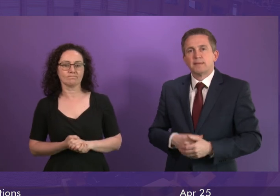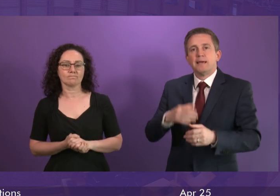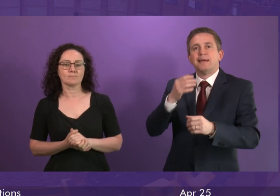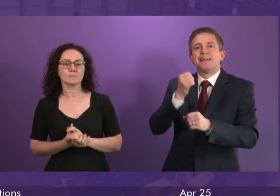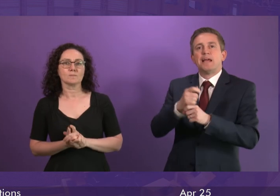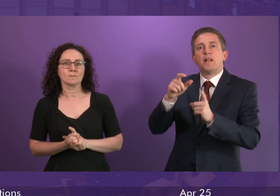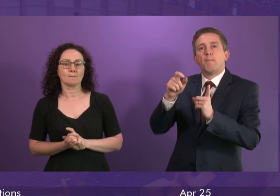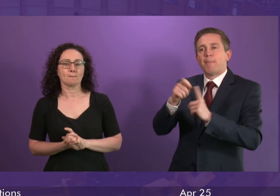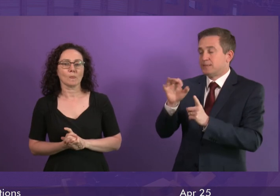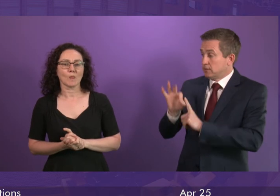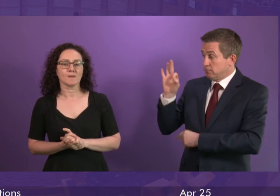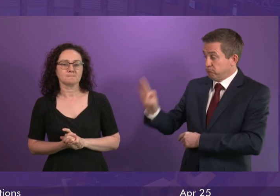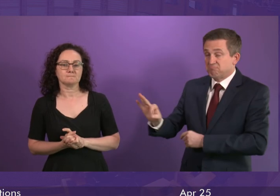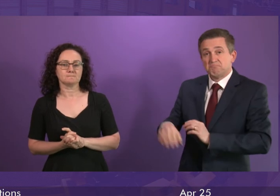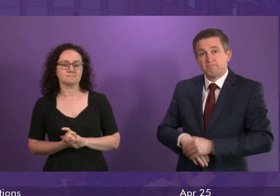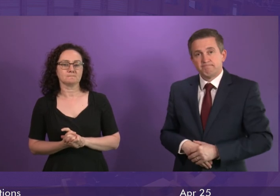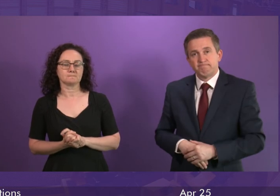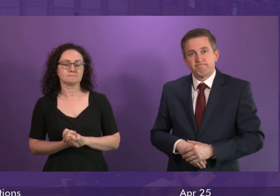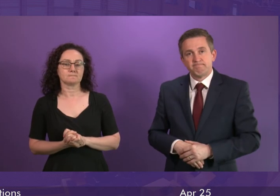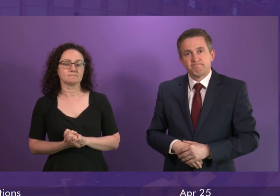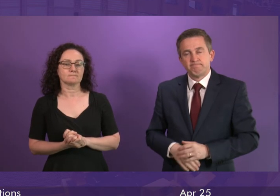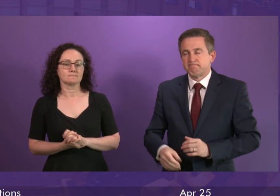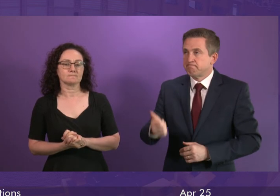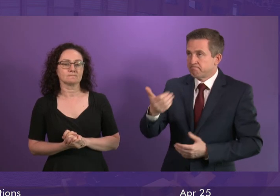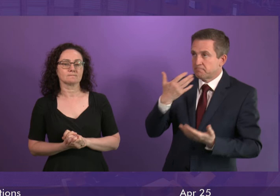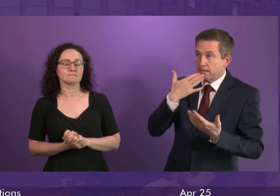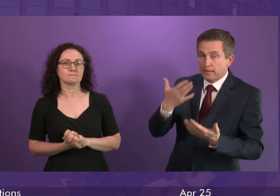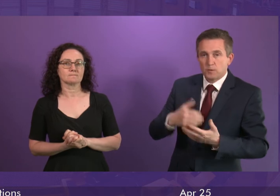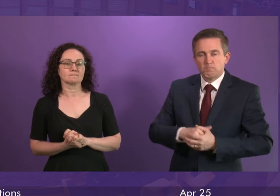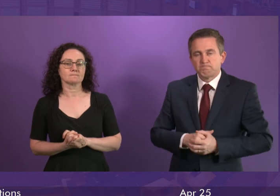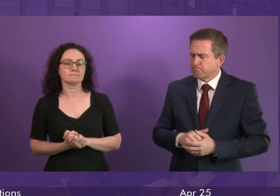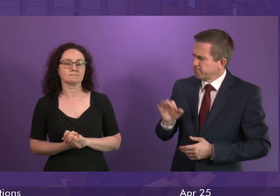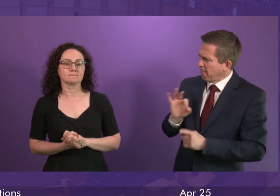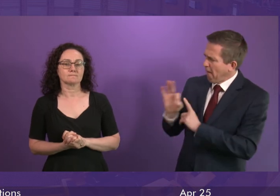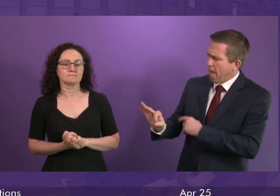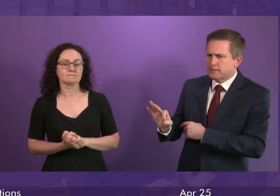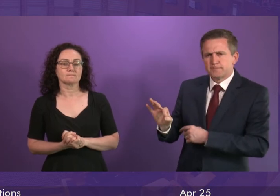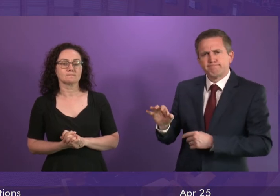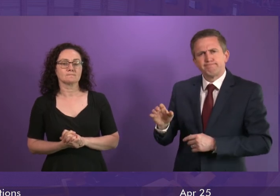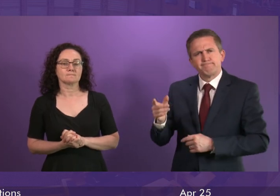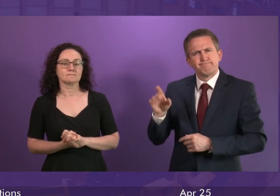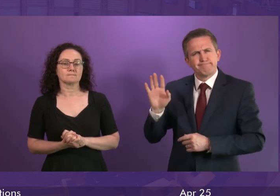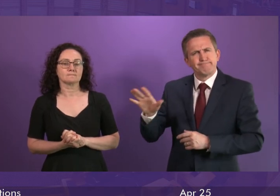Gil Paterson (Clydebank and Milngavie) (SNP): I am sure that the First Minister is aware